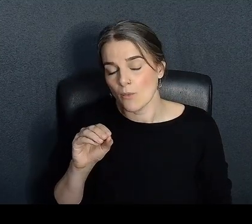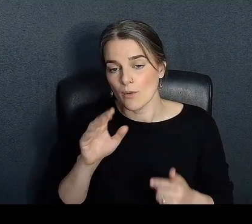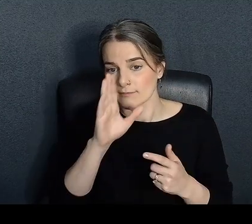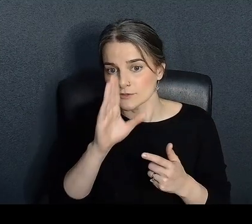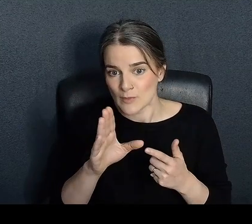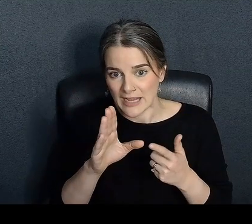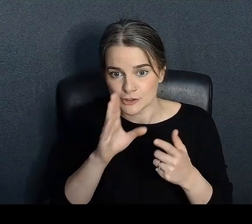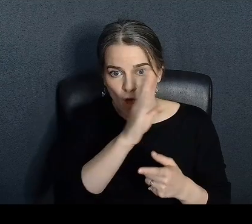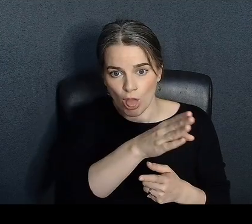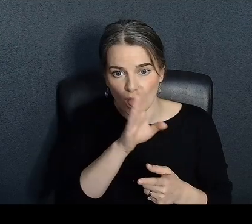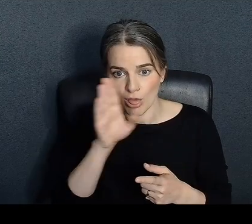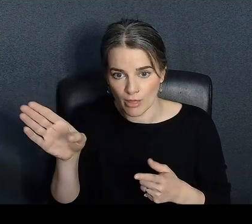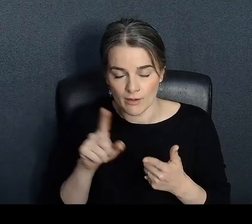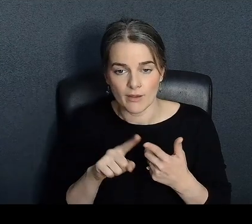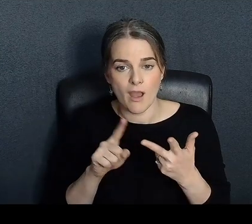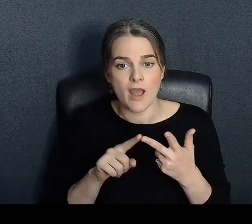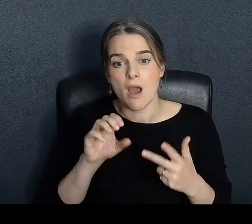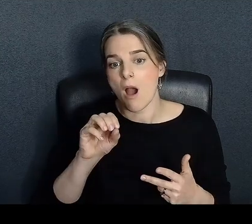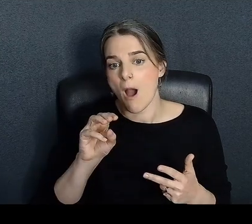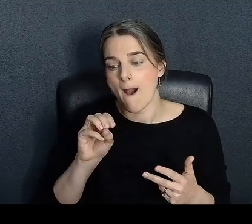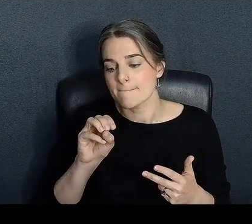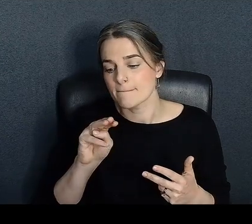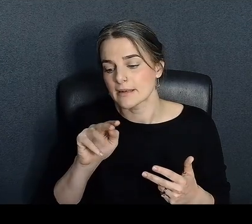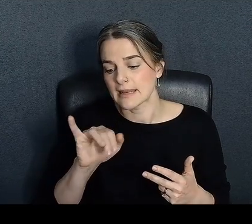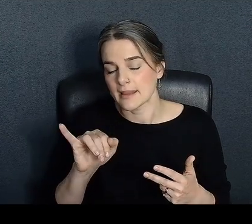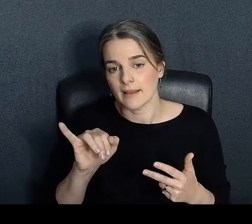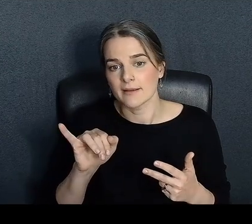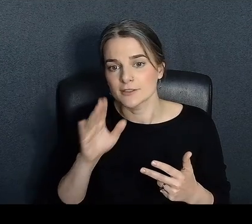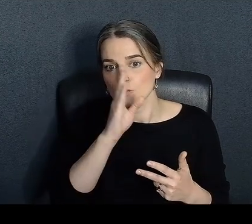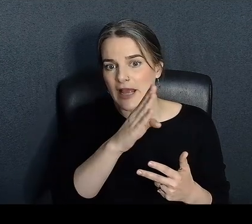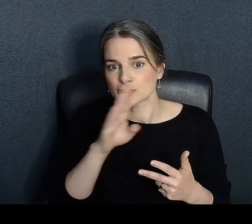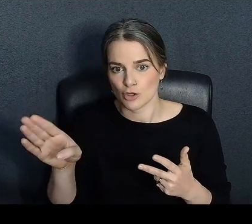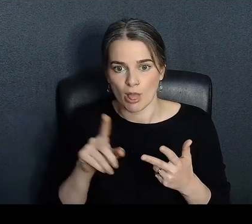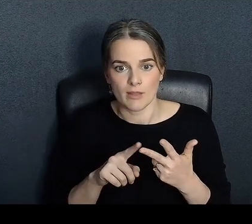So mono is one way. Omni is always.